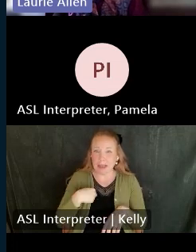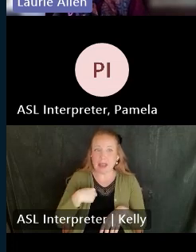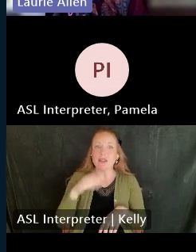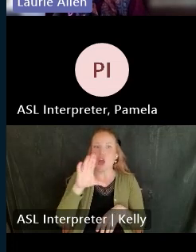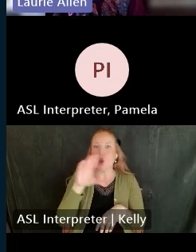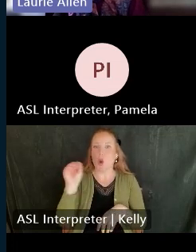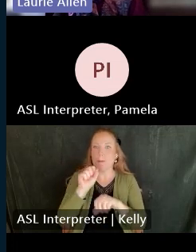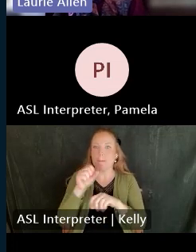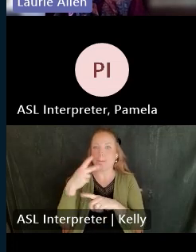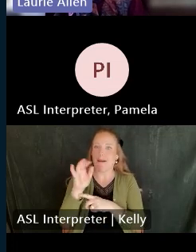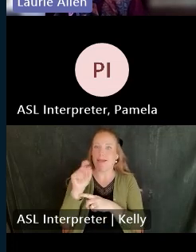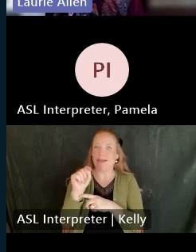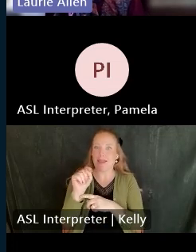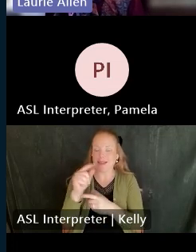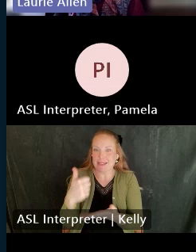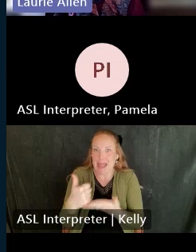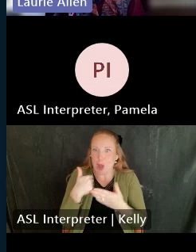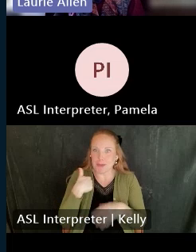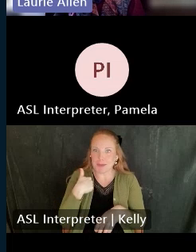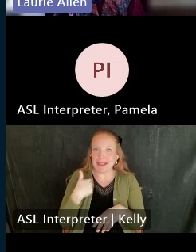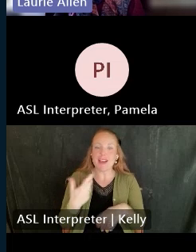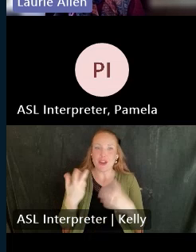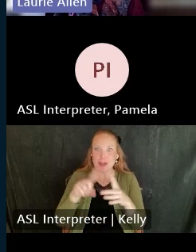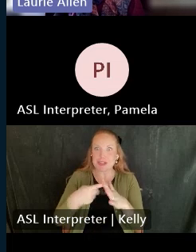Of course, we all have gained productivity by leveraging copilot,